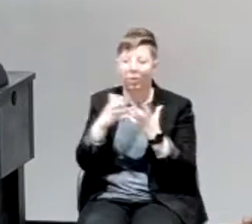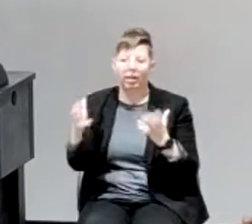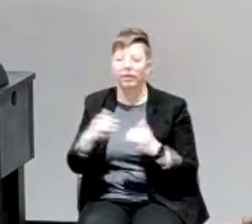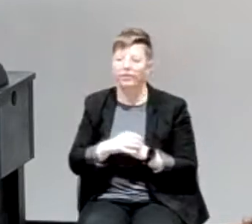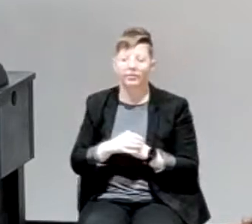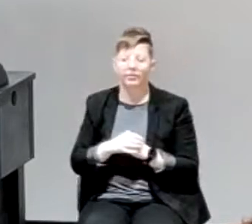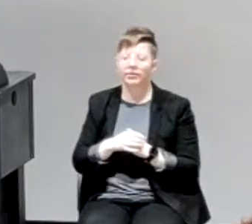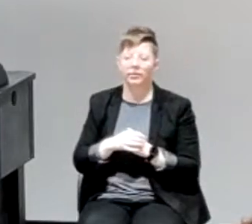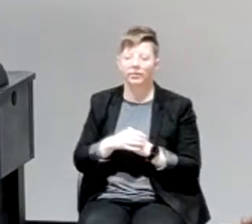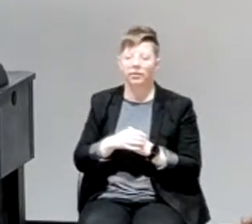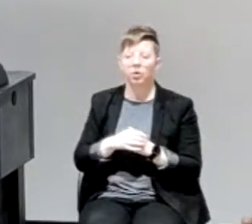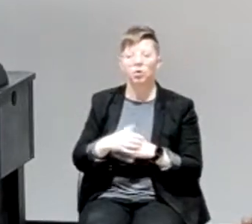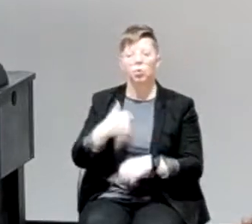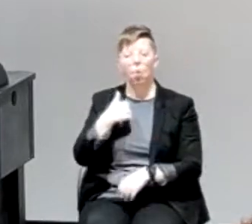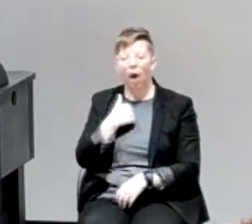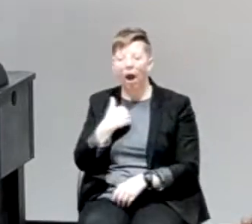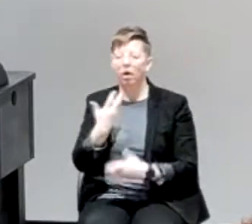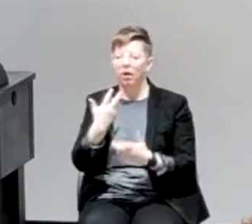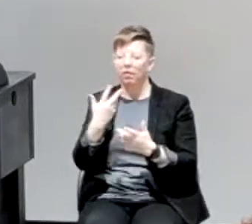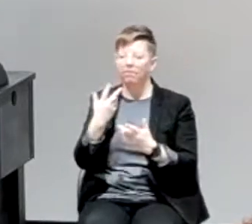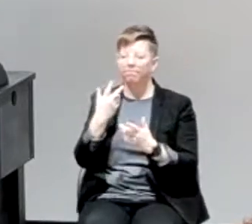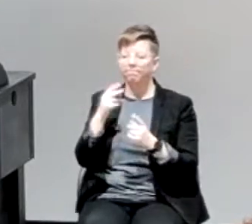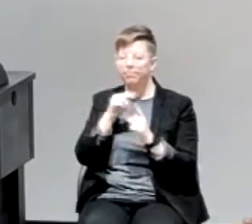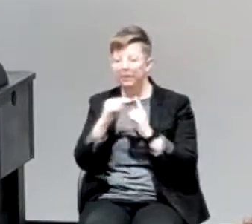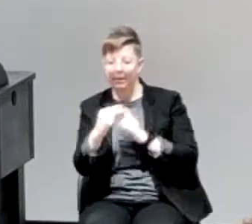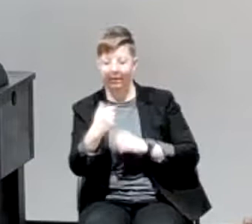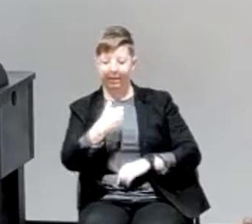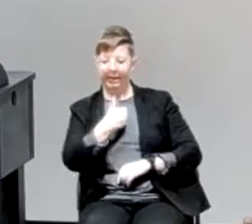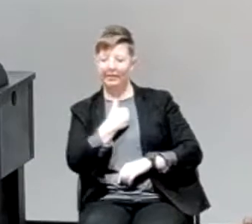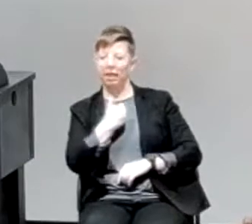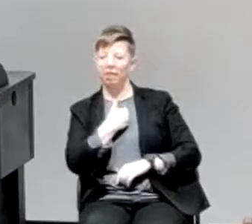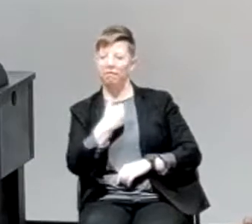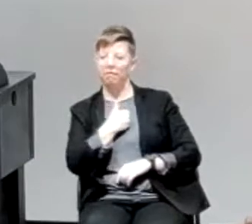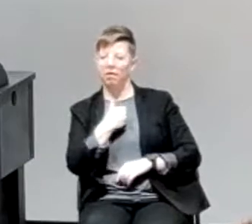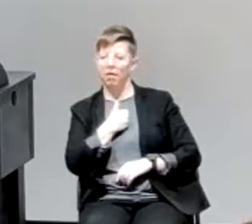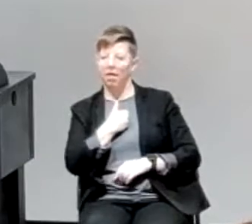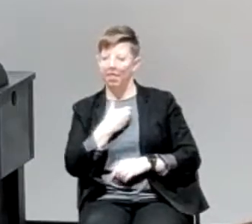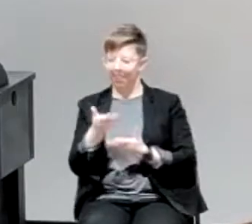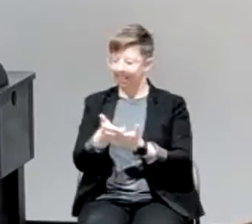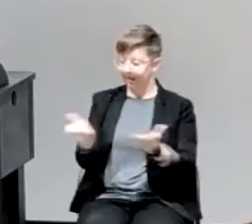Because I could not believe that the place in which I was living and a place in which I view myself